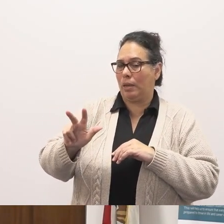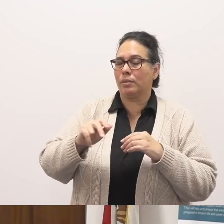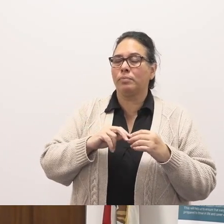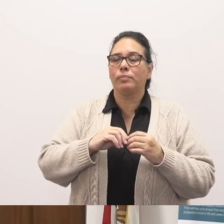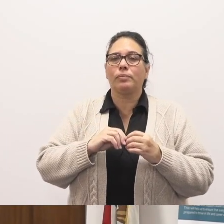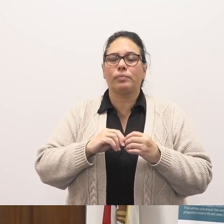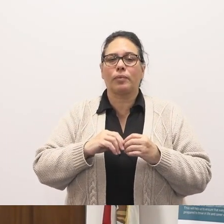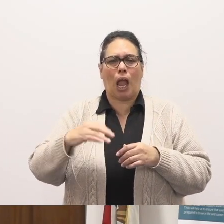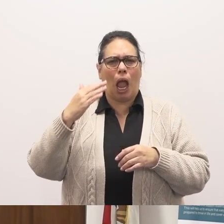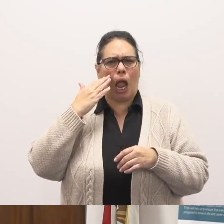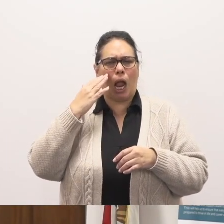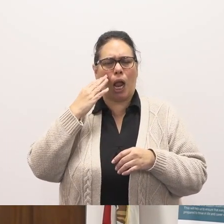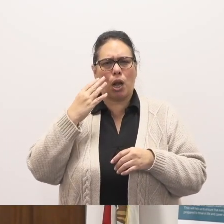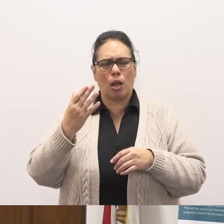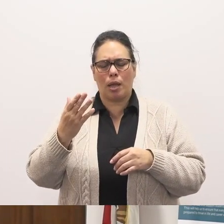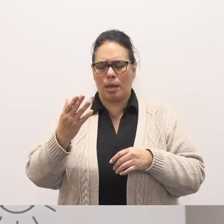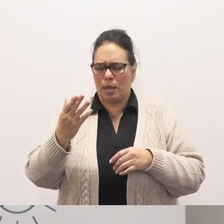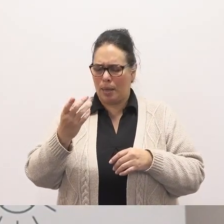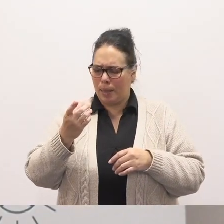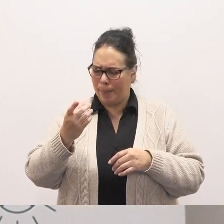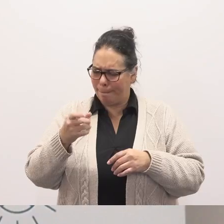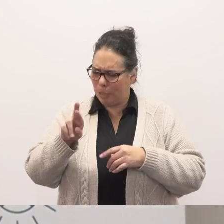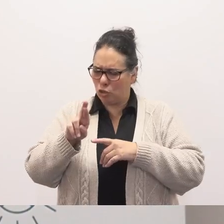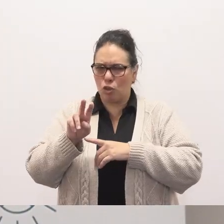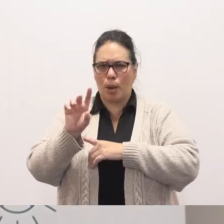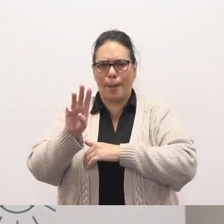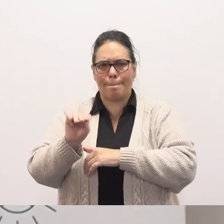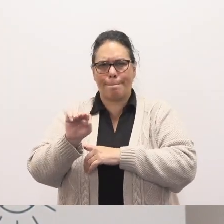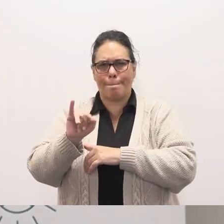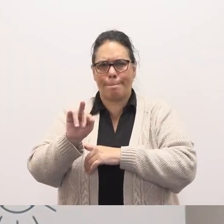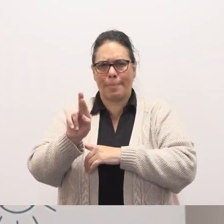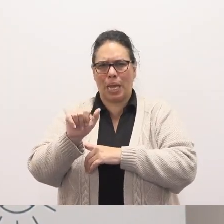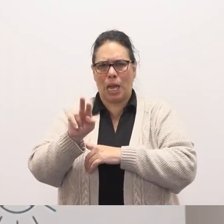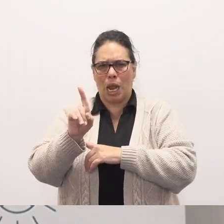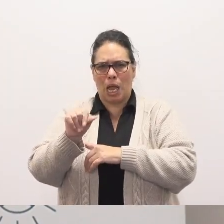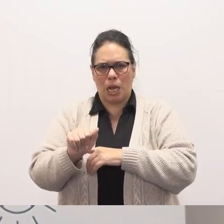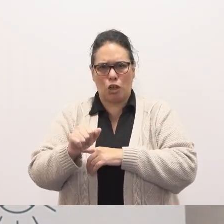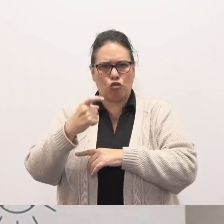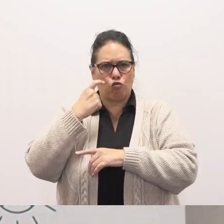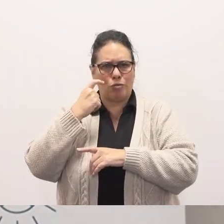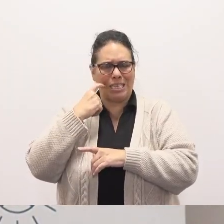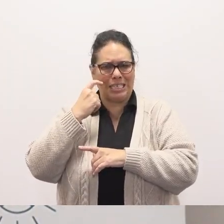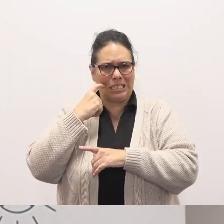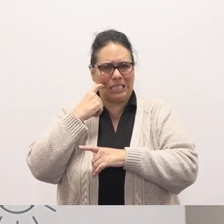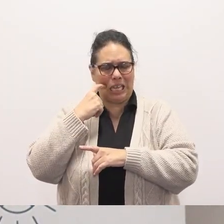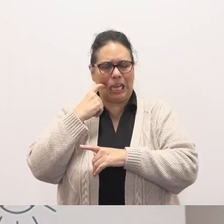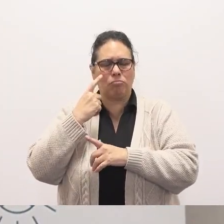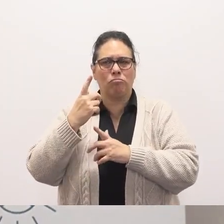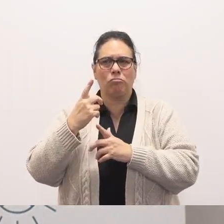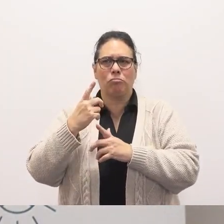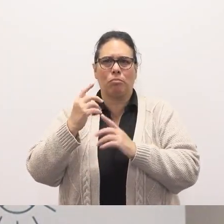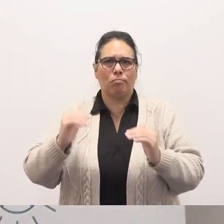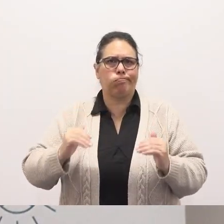I know Mr. David Miranda was recently appointed assistant superintendent. And then there's another appointment here.